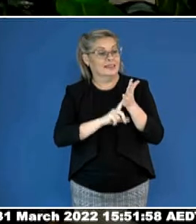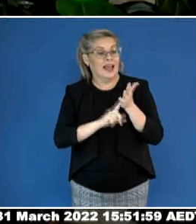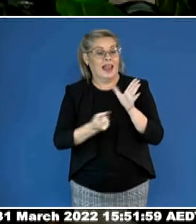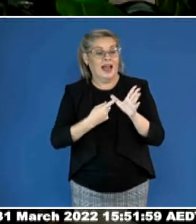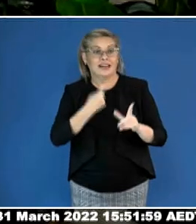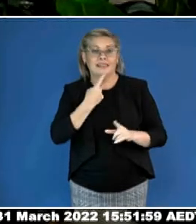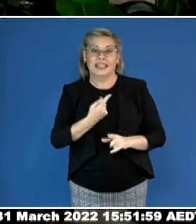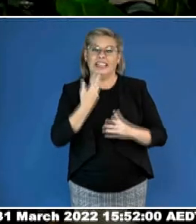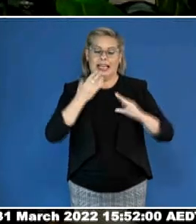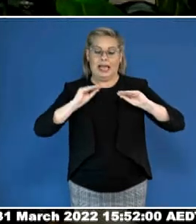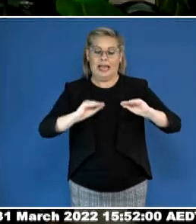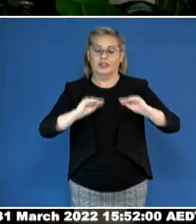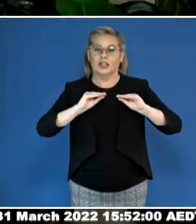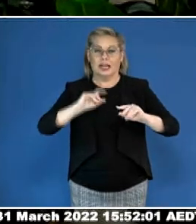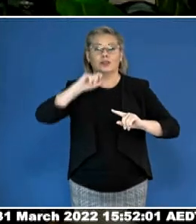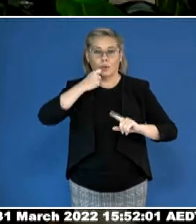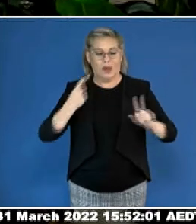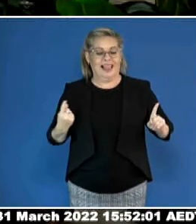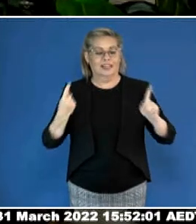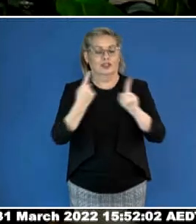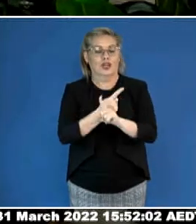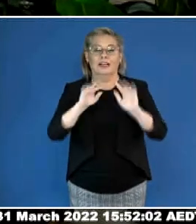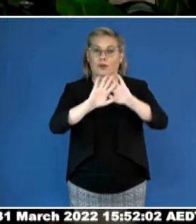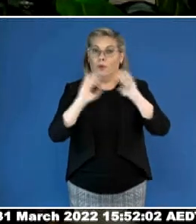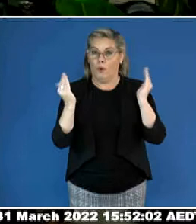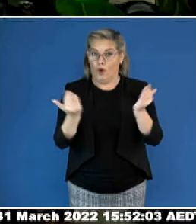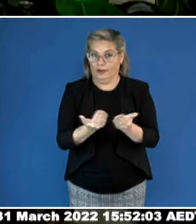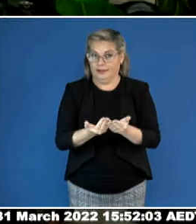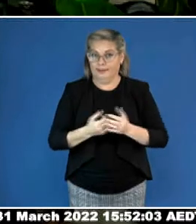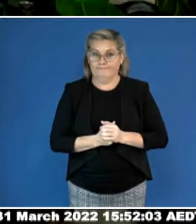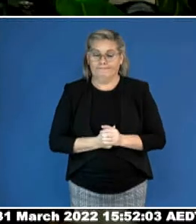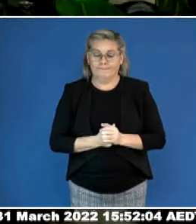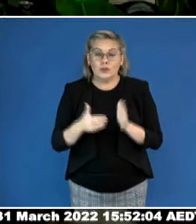change the world" and today I really do hope we can educate everyone listening through our